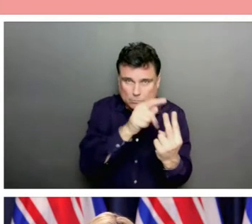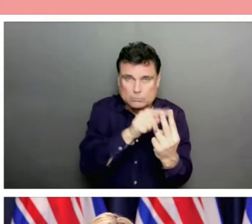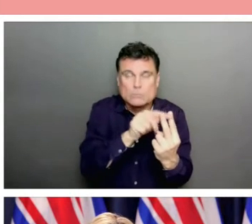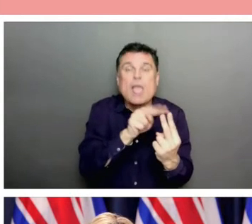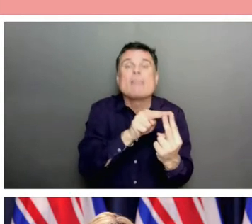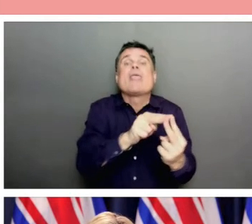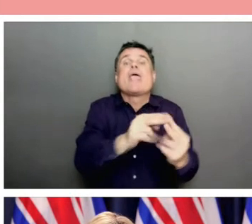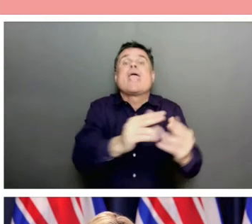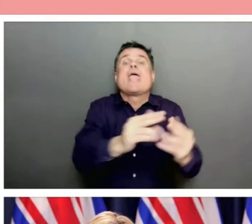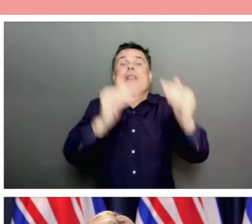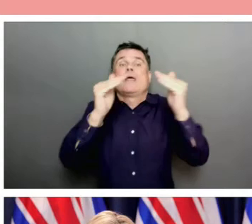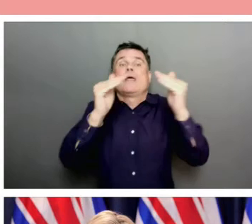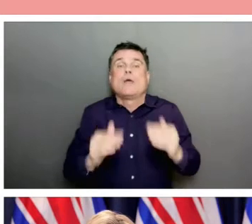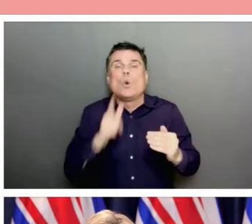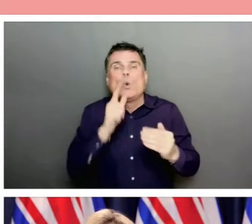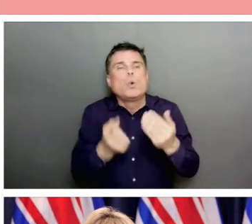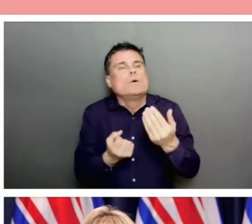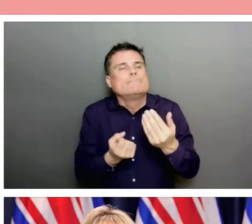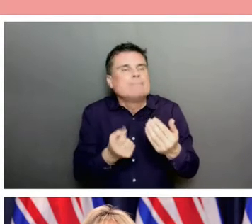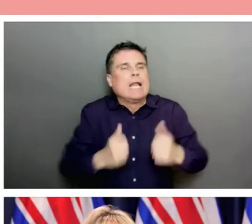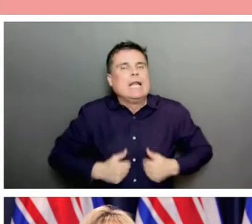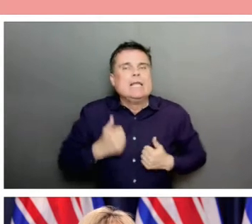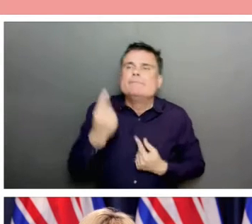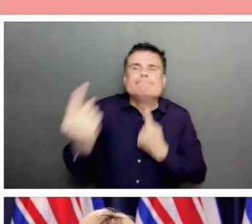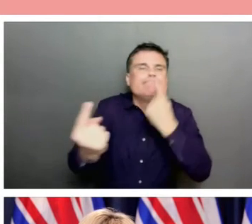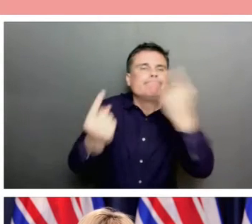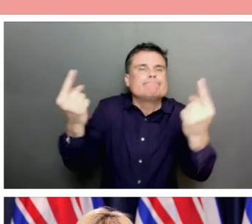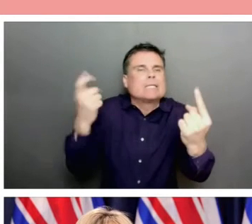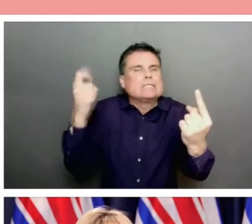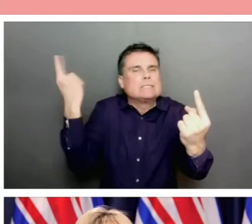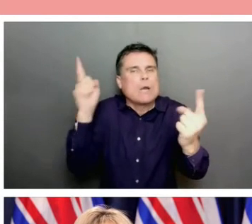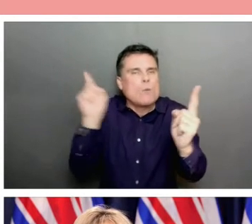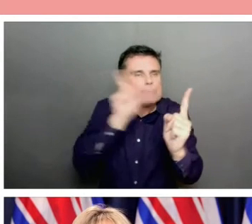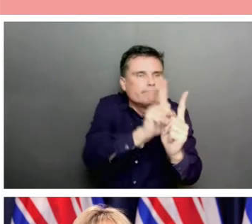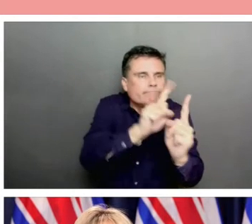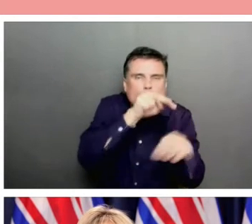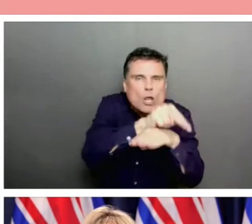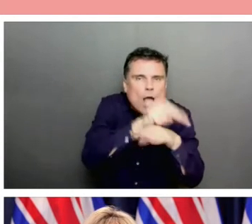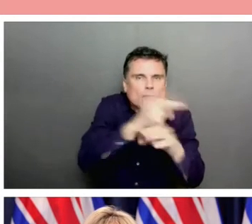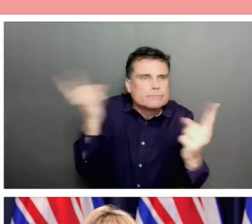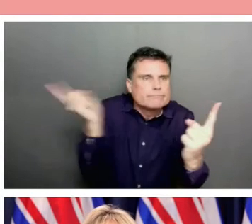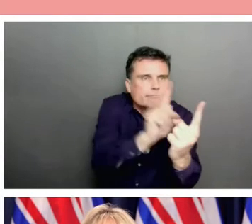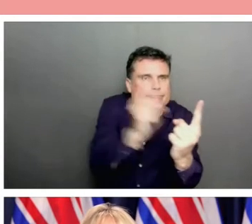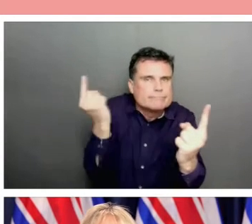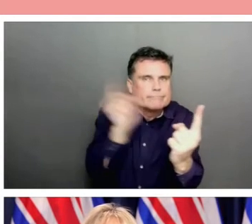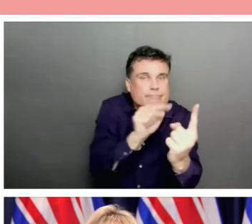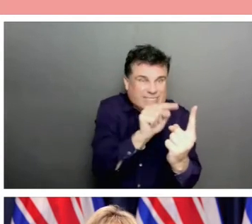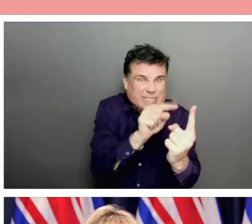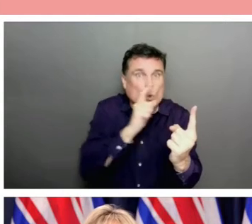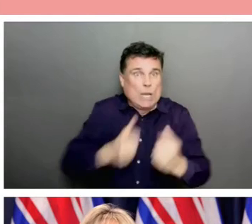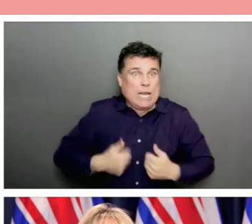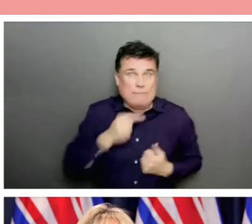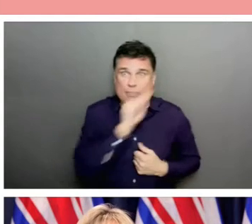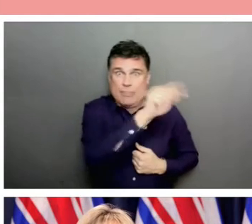designated in those areas, and health care workers who are key to the COVID response and also to